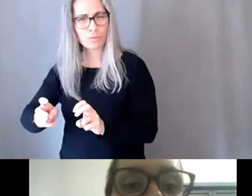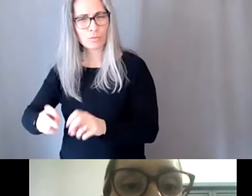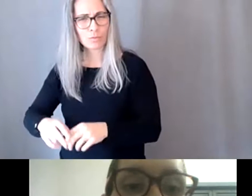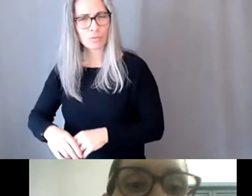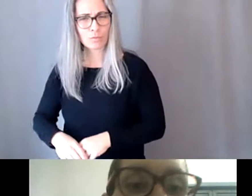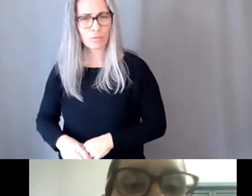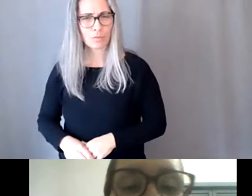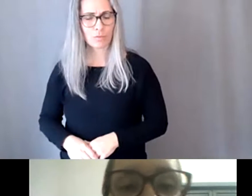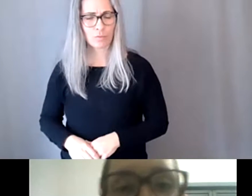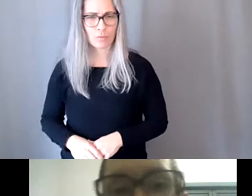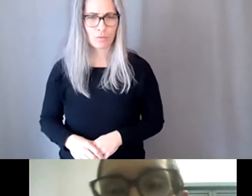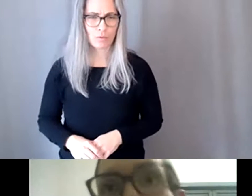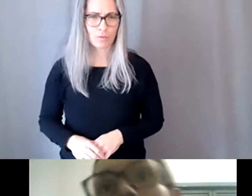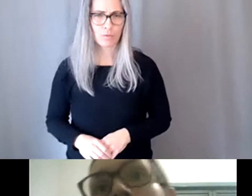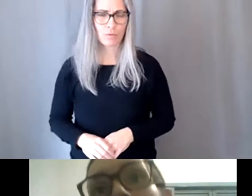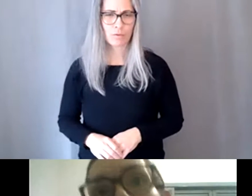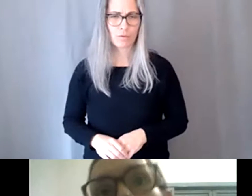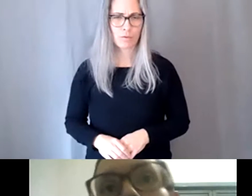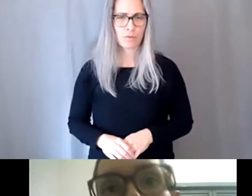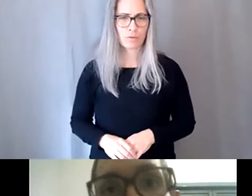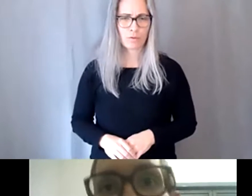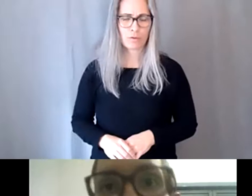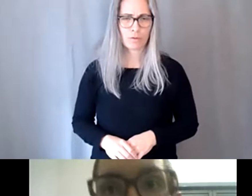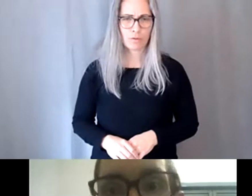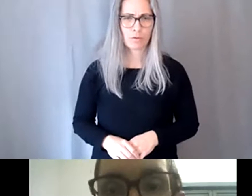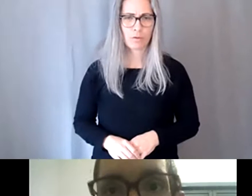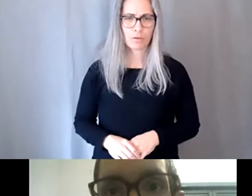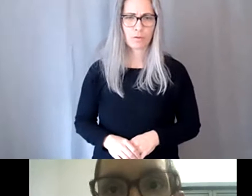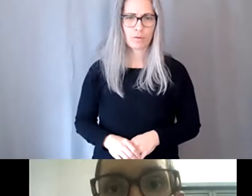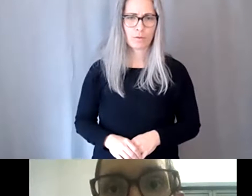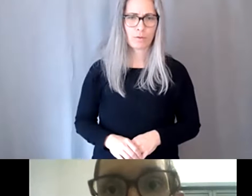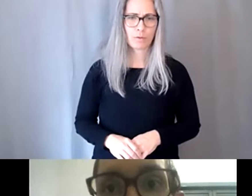health studies have to grasp